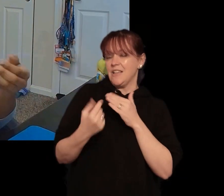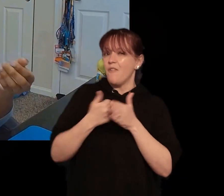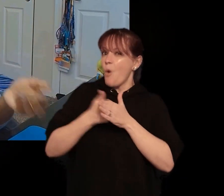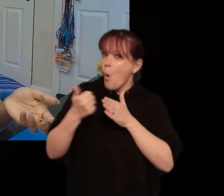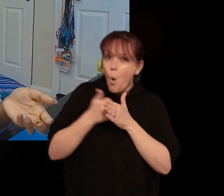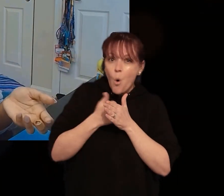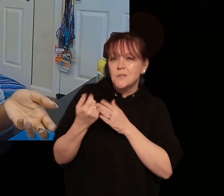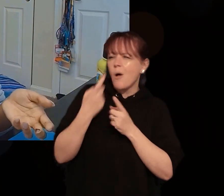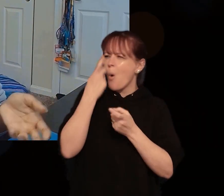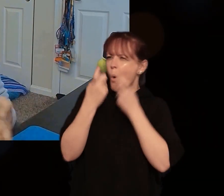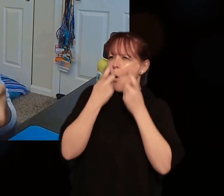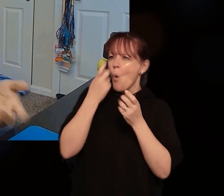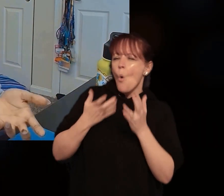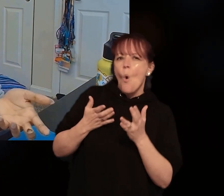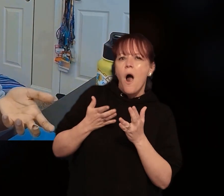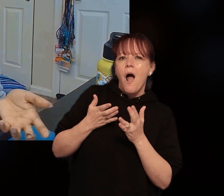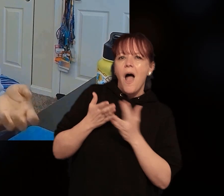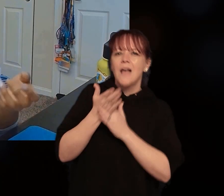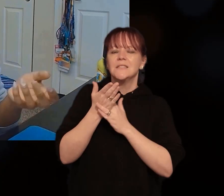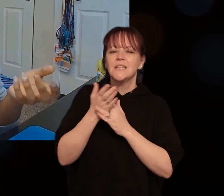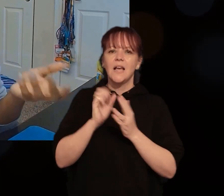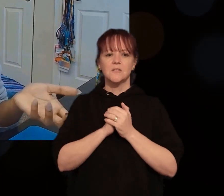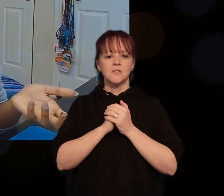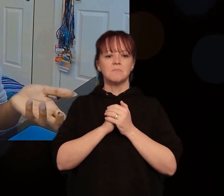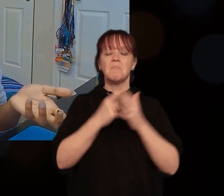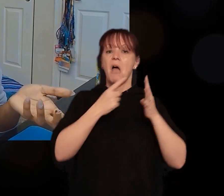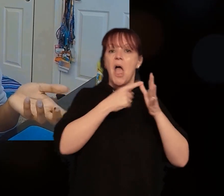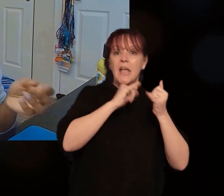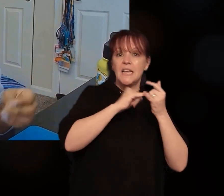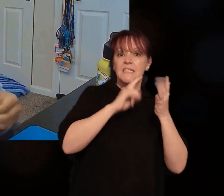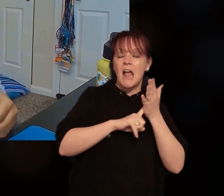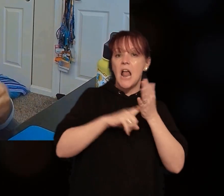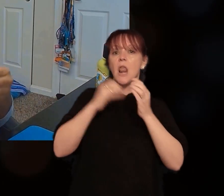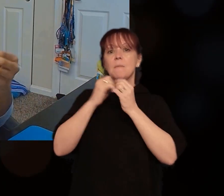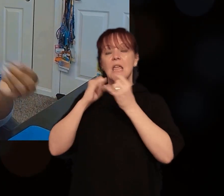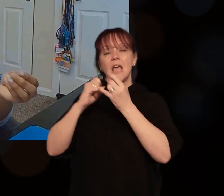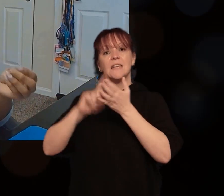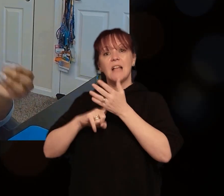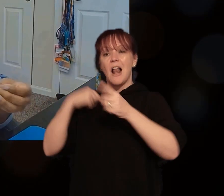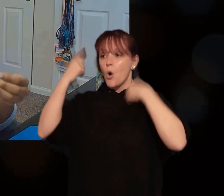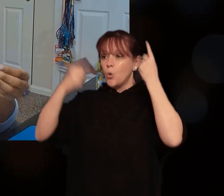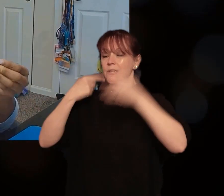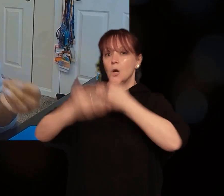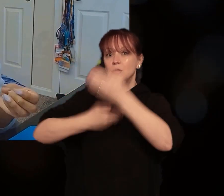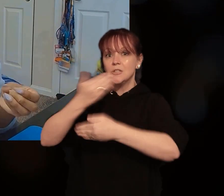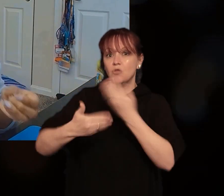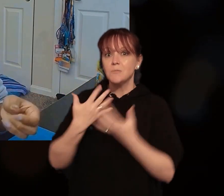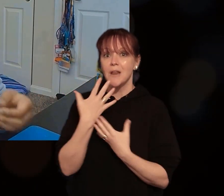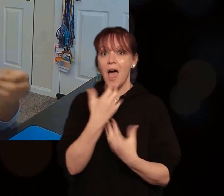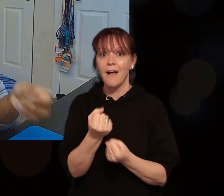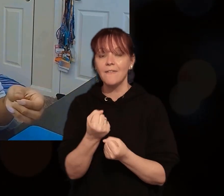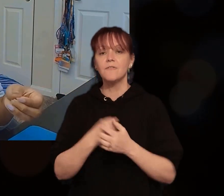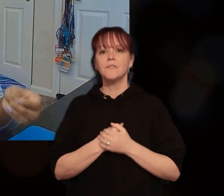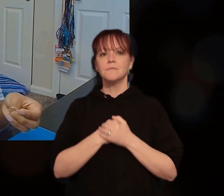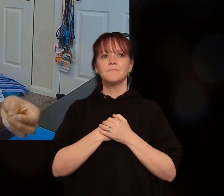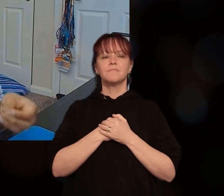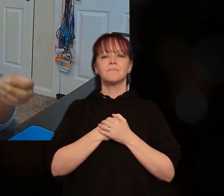including ASL BSL, and audio descriptions. The show's focus on Indie games is a wonderful way